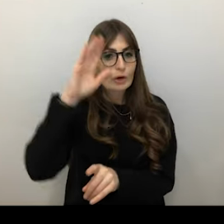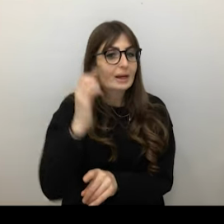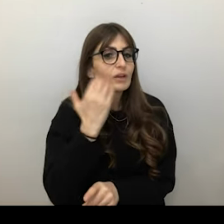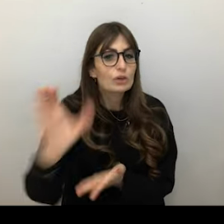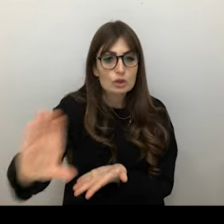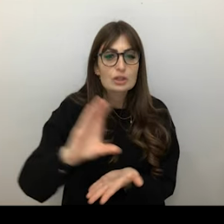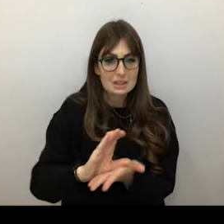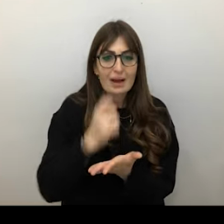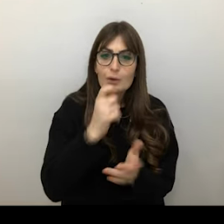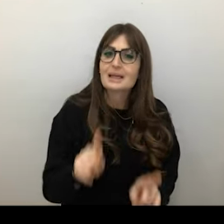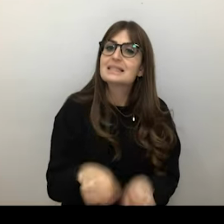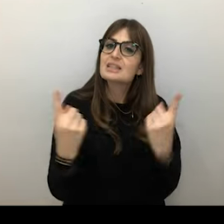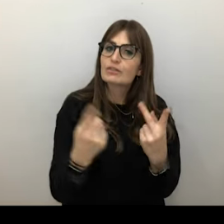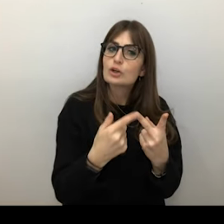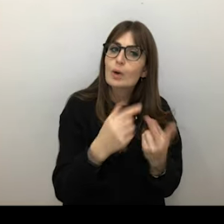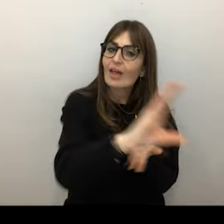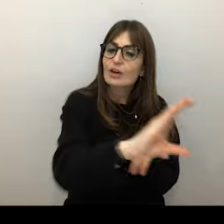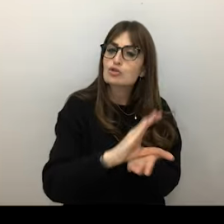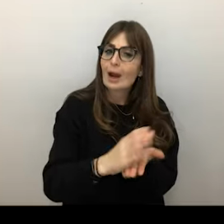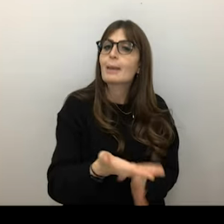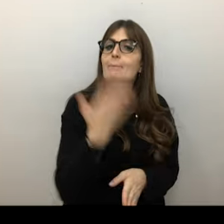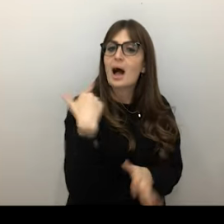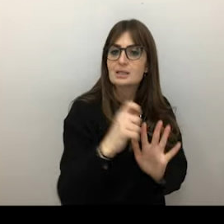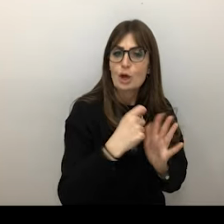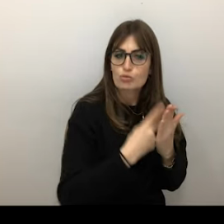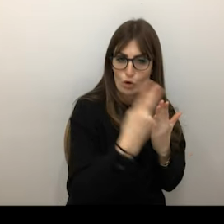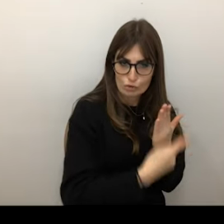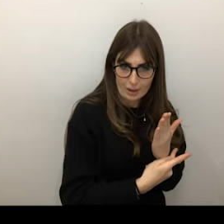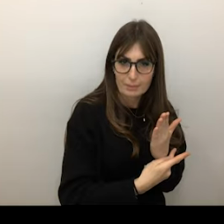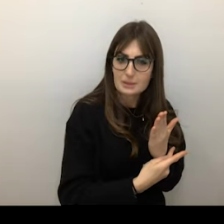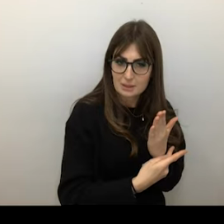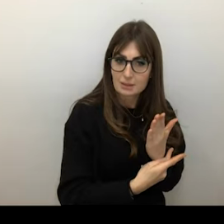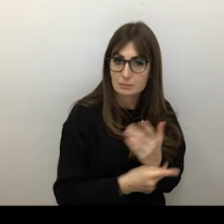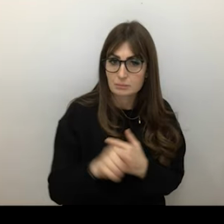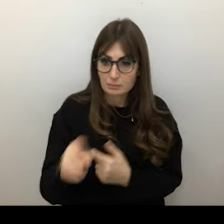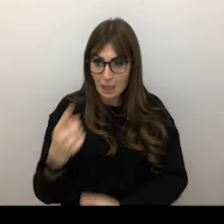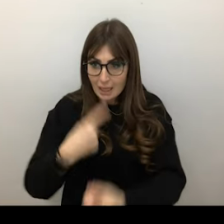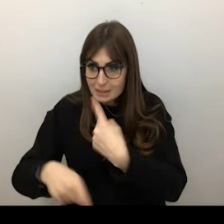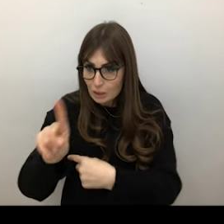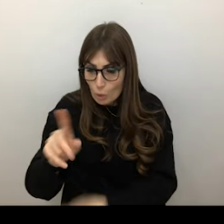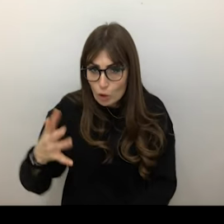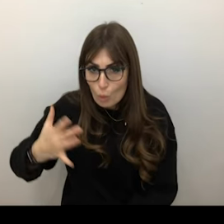Fund is slightly different to some other grant programs. So this is not something where you tell us what you want to do.